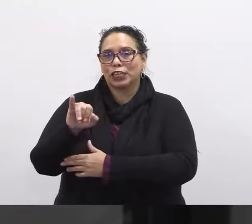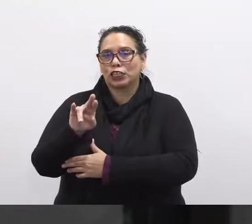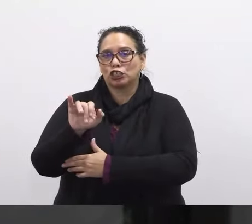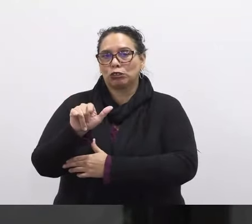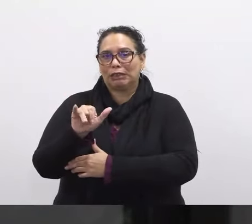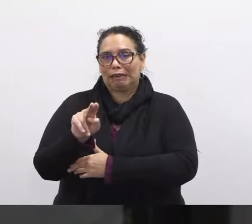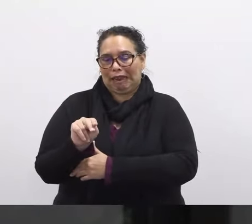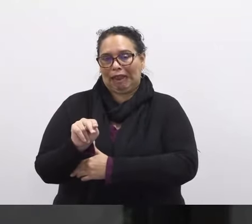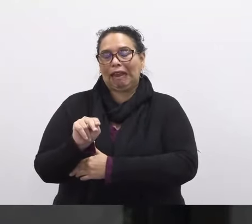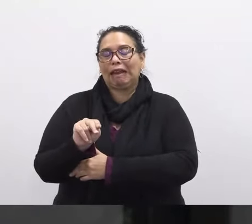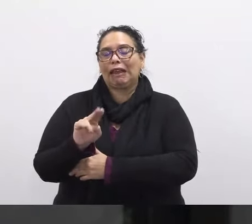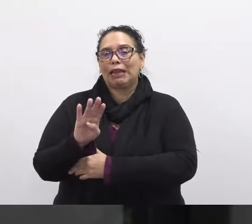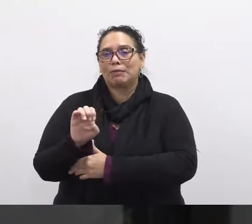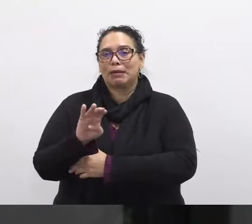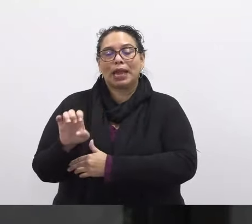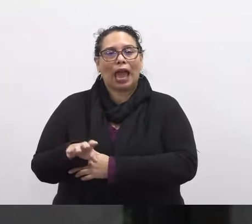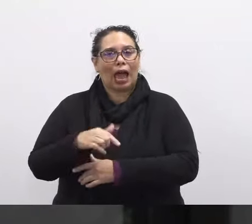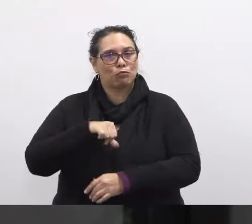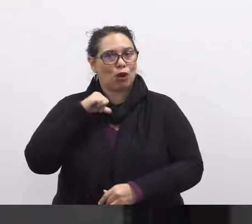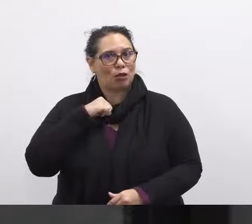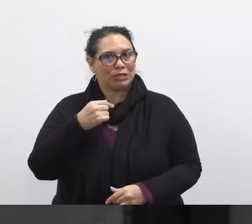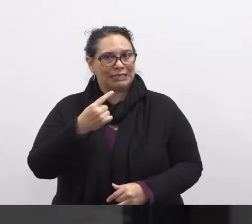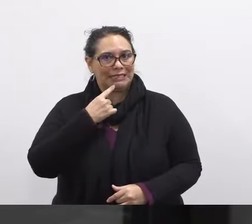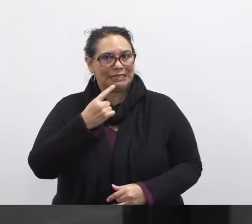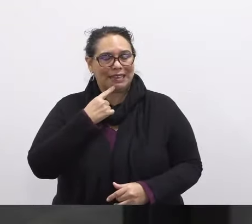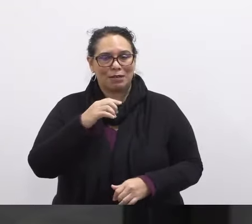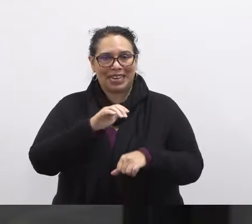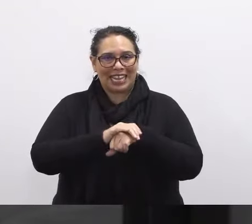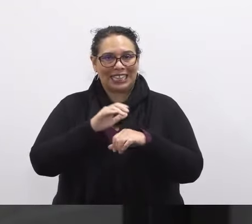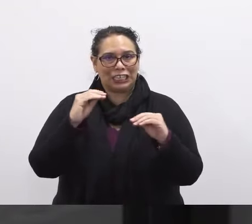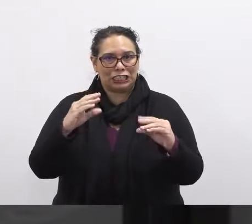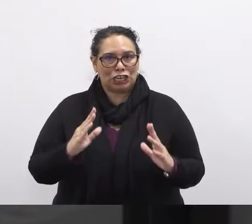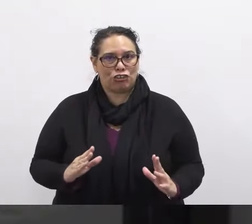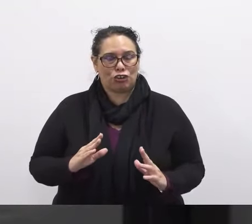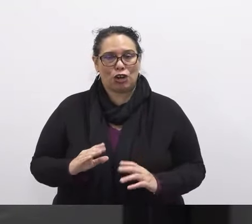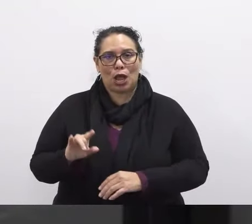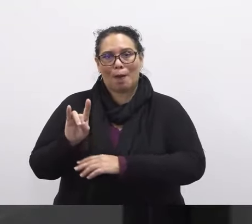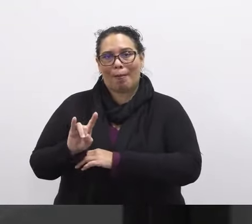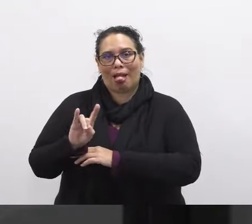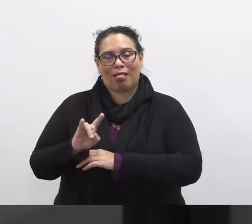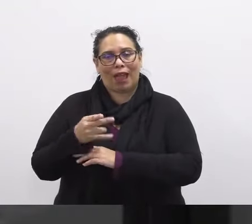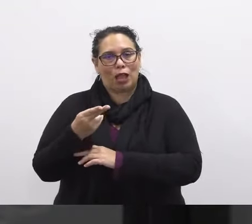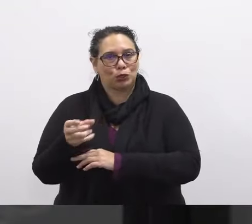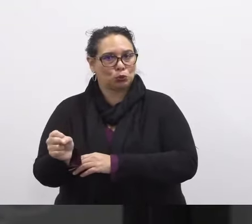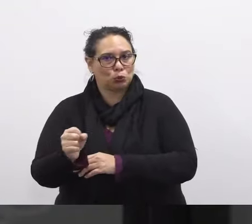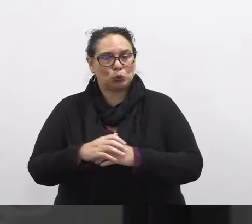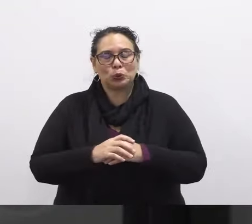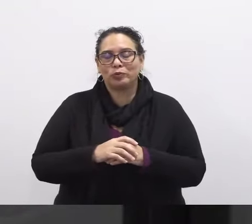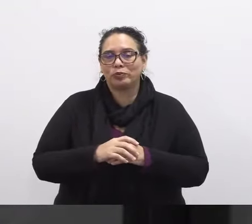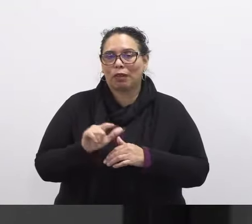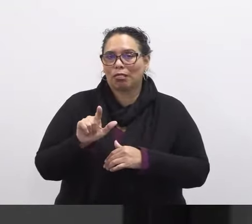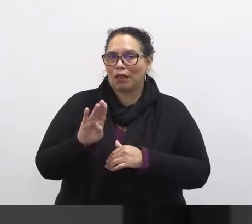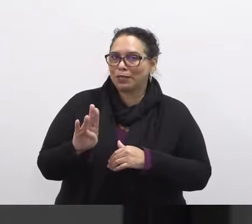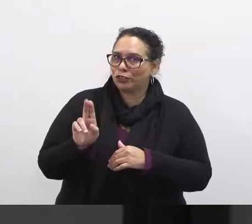and I am proud to say that I have been an English teacher at Polytechnic High School in the Long Beach Unified School District